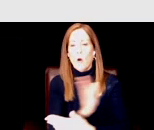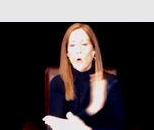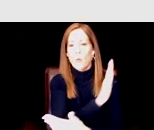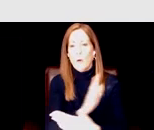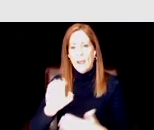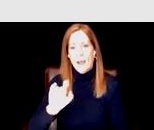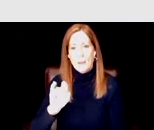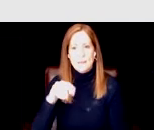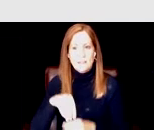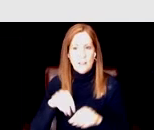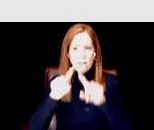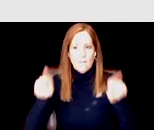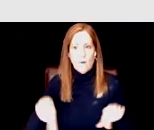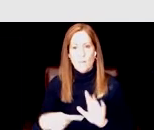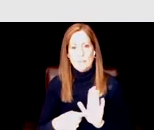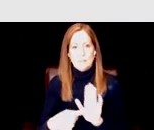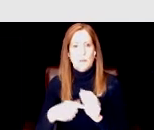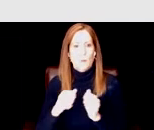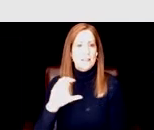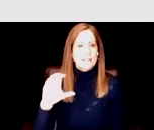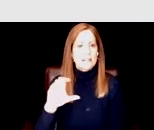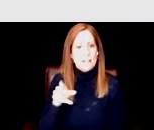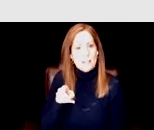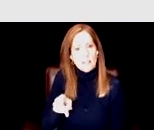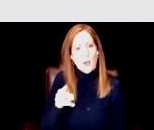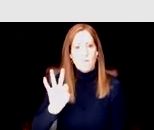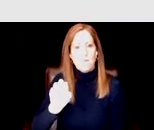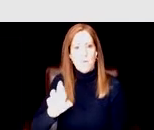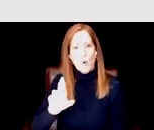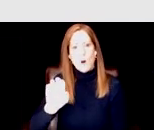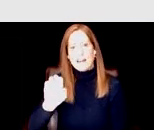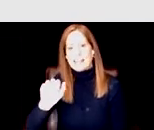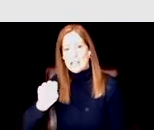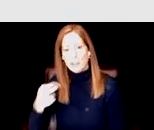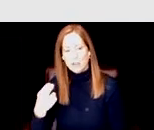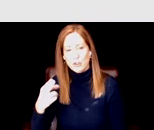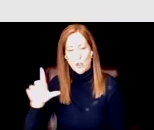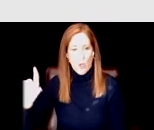displayed within a c:forEach loop. Since the associated form element